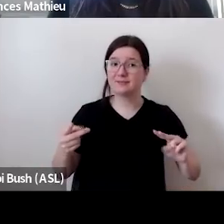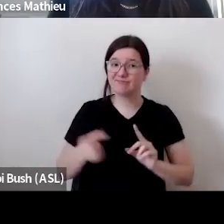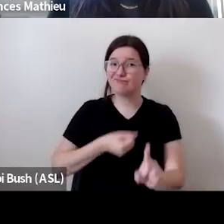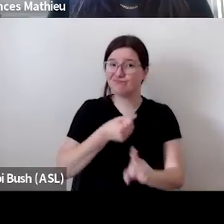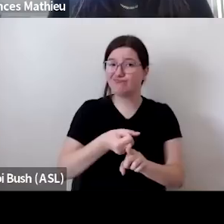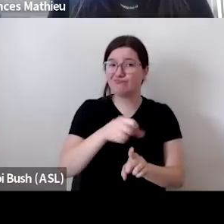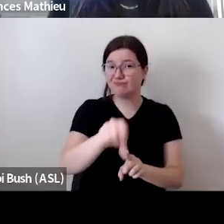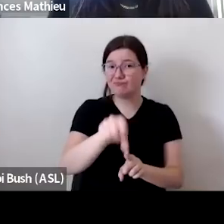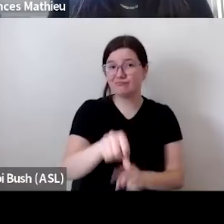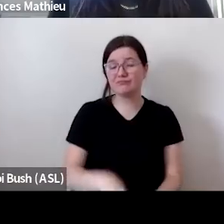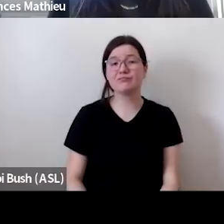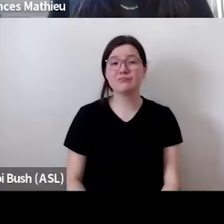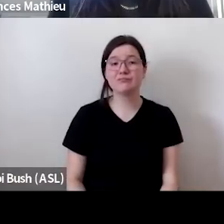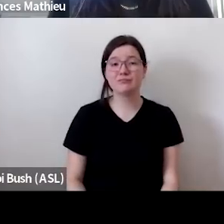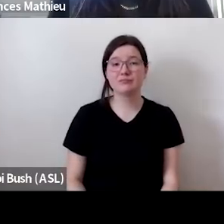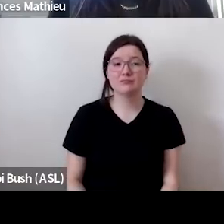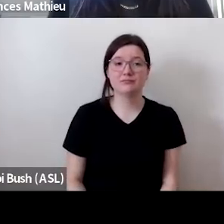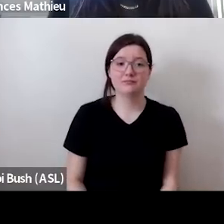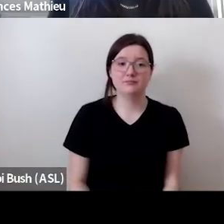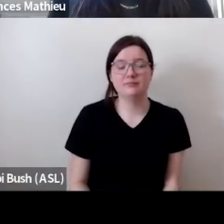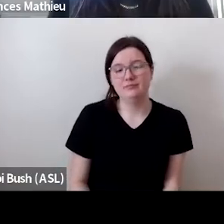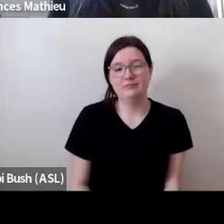but I would say some of